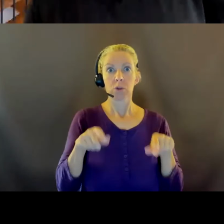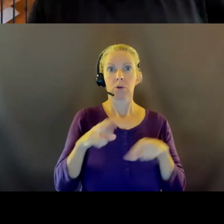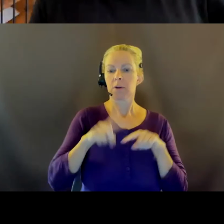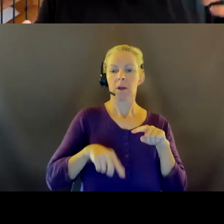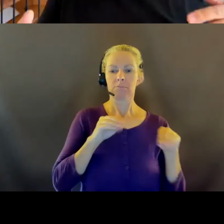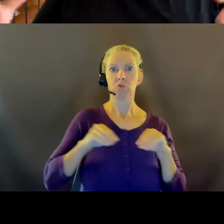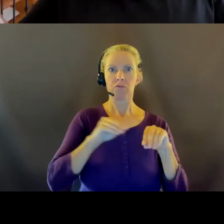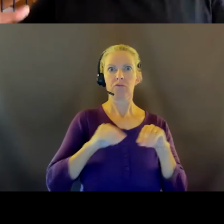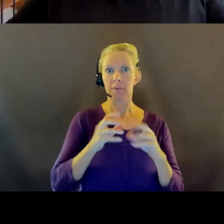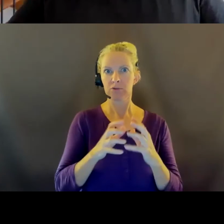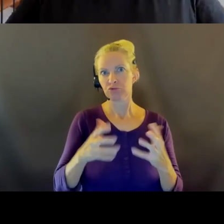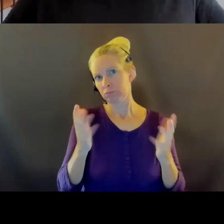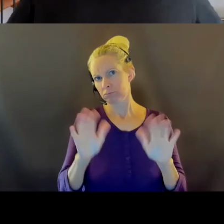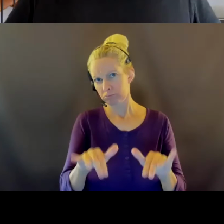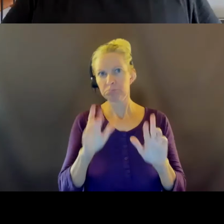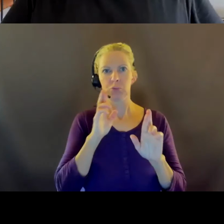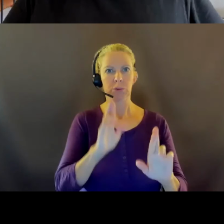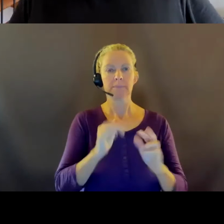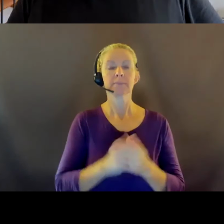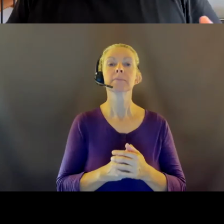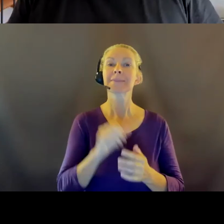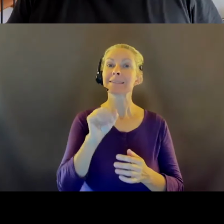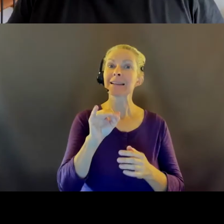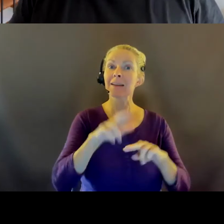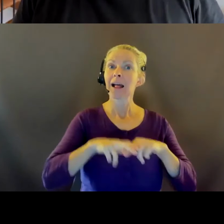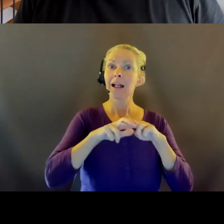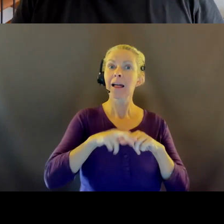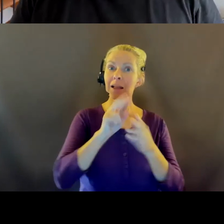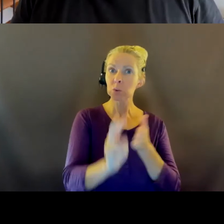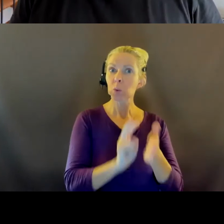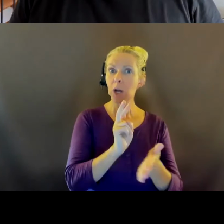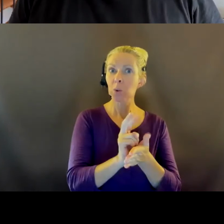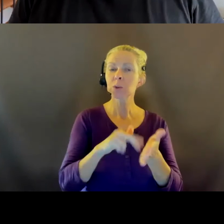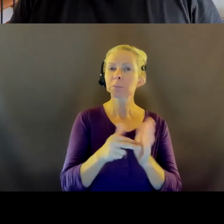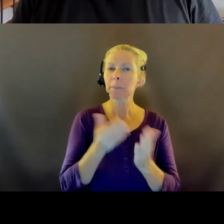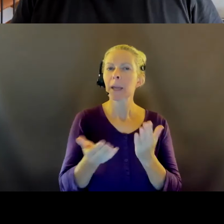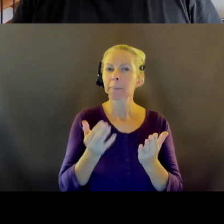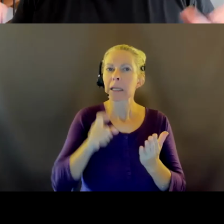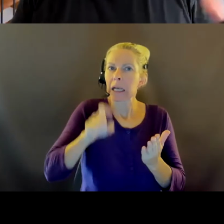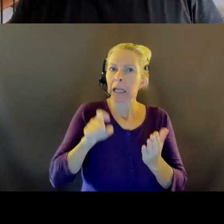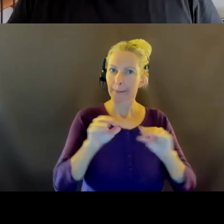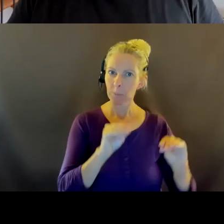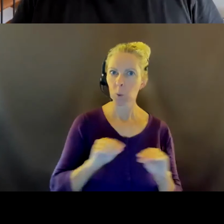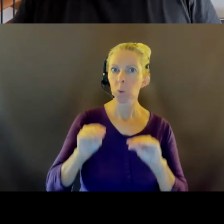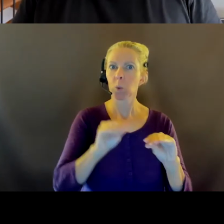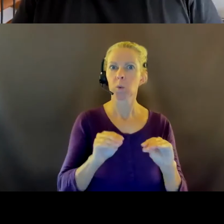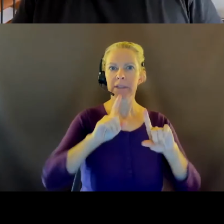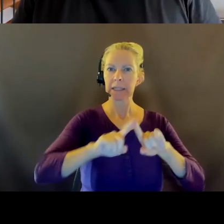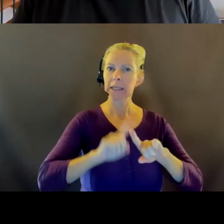Be reminded, if you are sitting for two hours, at some point you might need to move for different reasons.